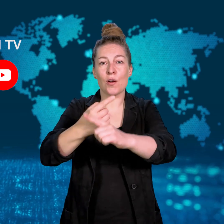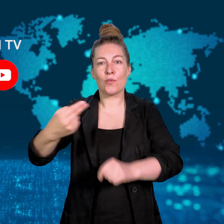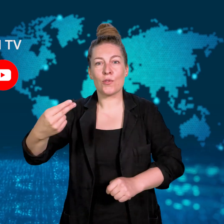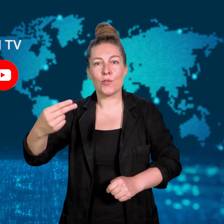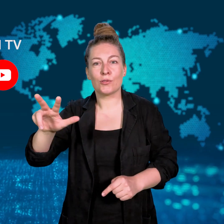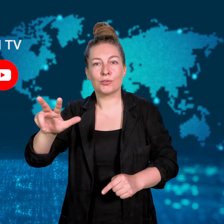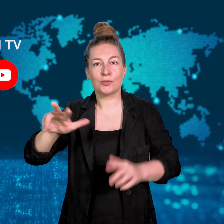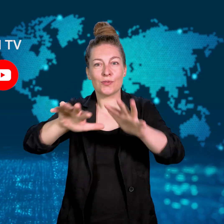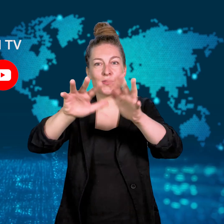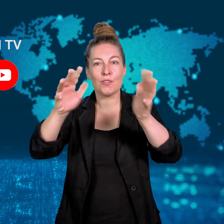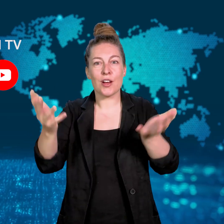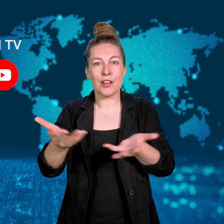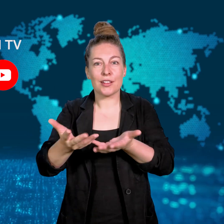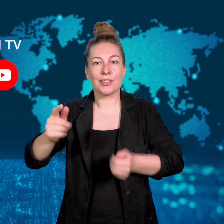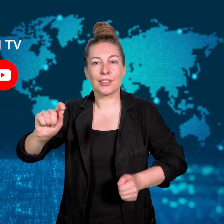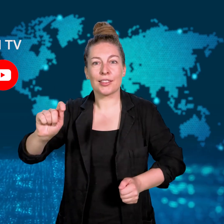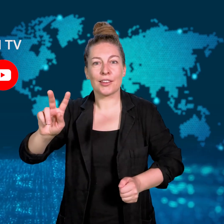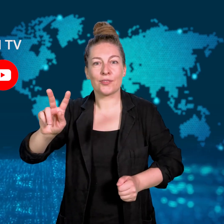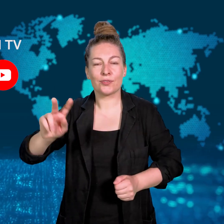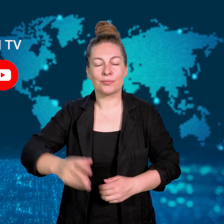get new video updates!